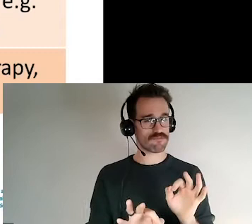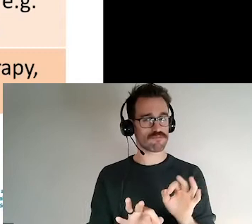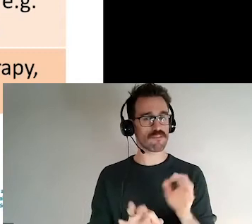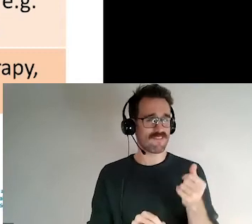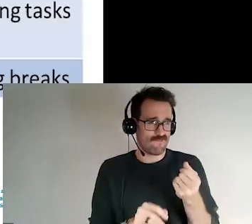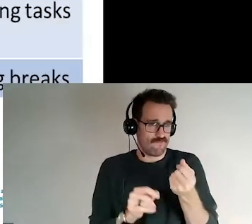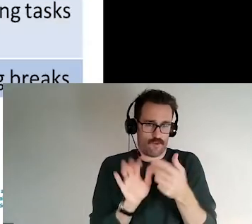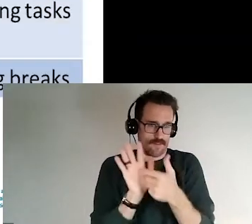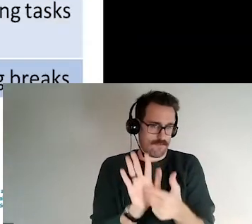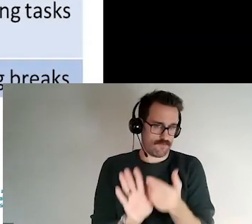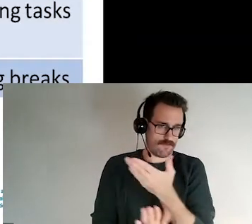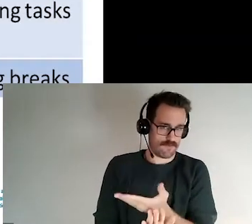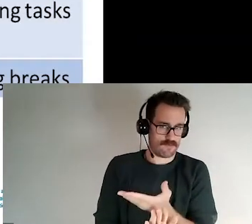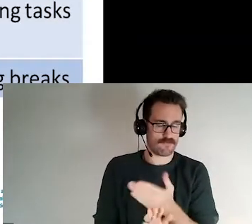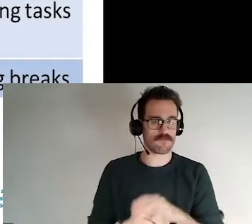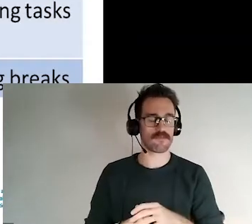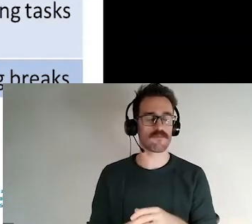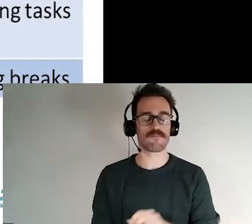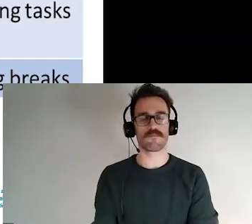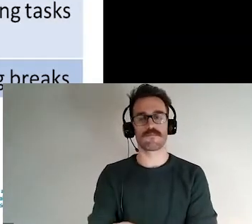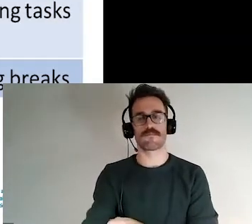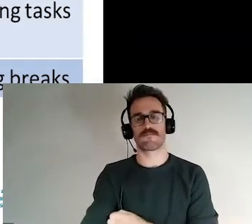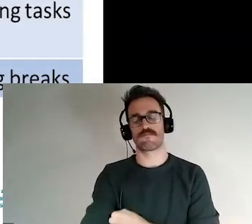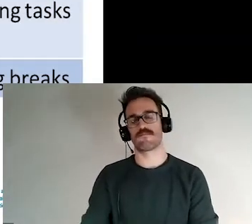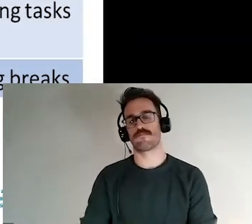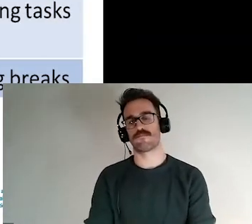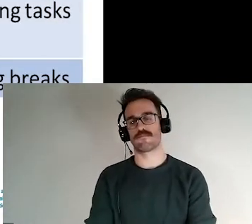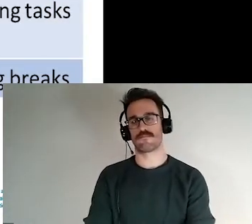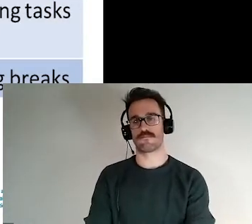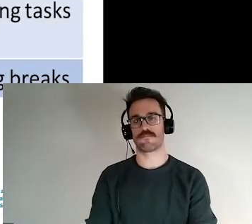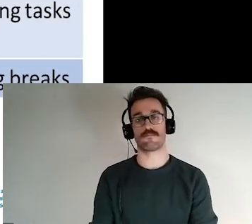Give you one more just to show that they're quite different for a different type of job demand like